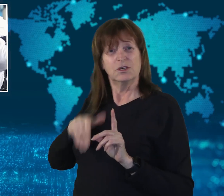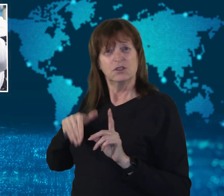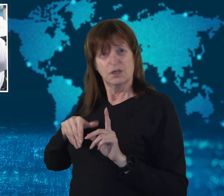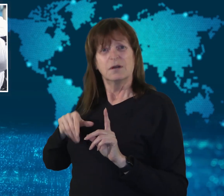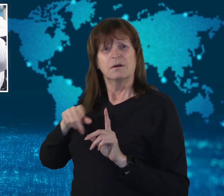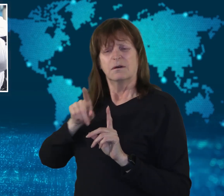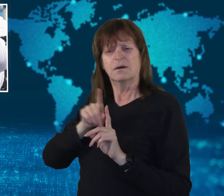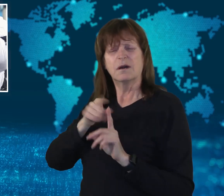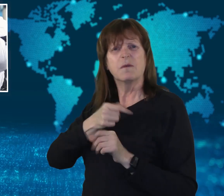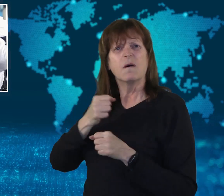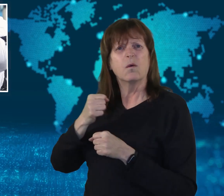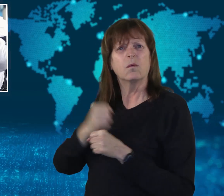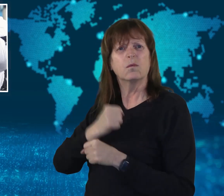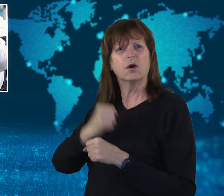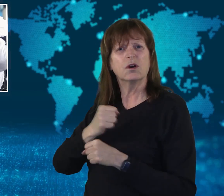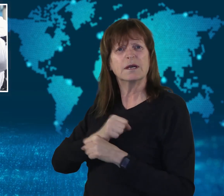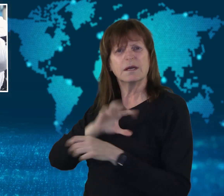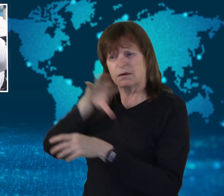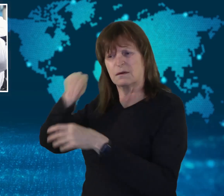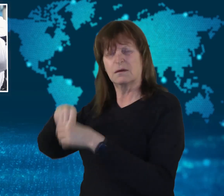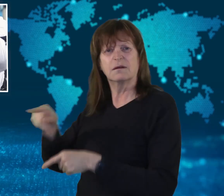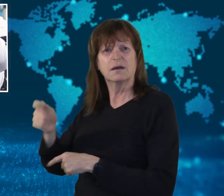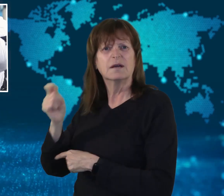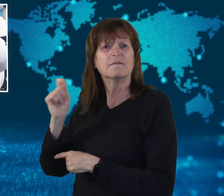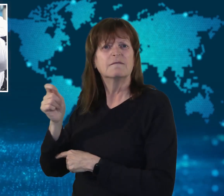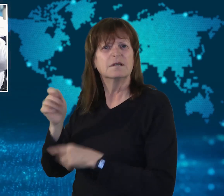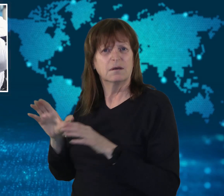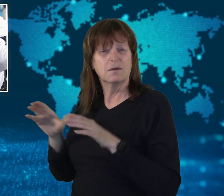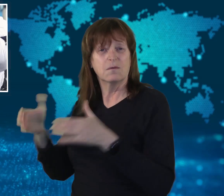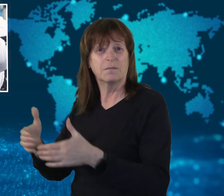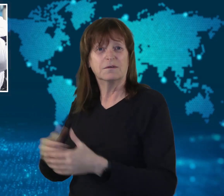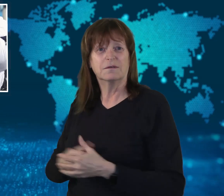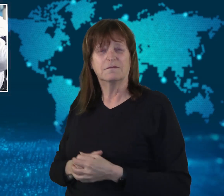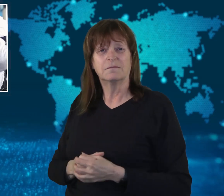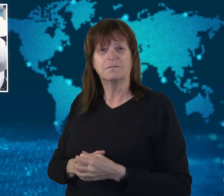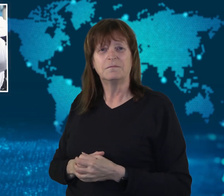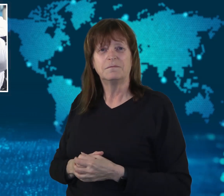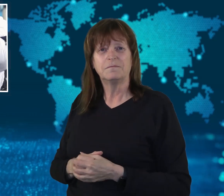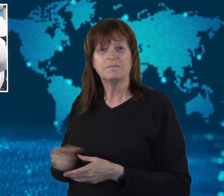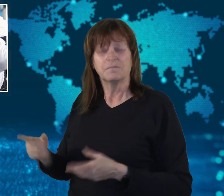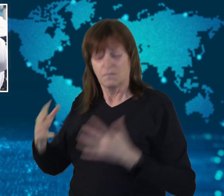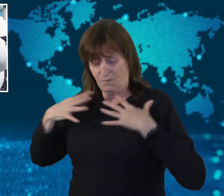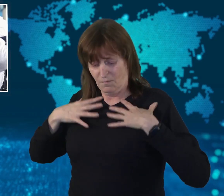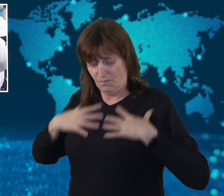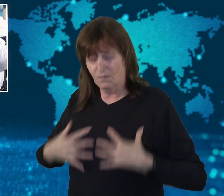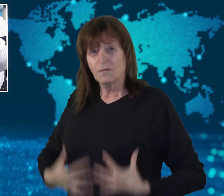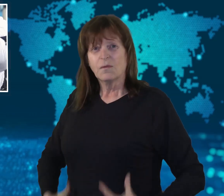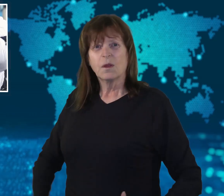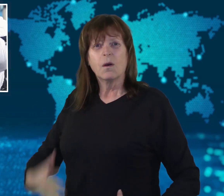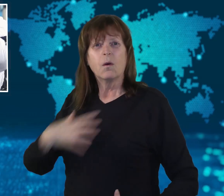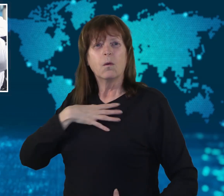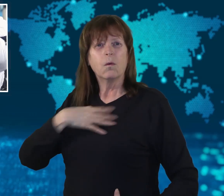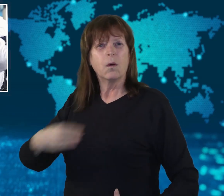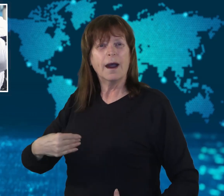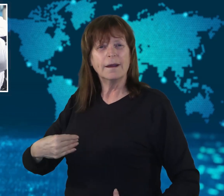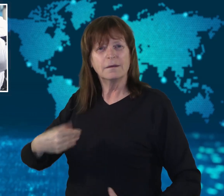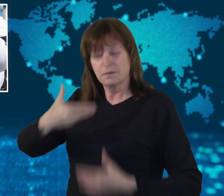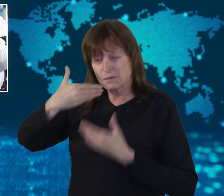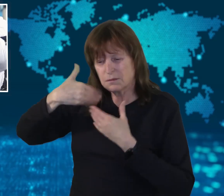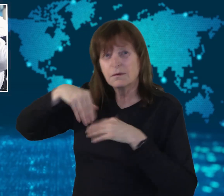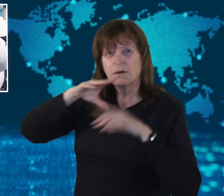He was wearing a white surgical mask and was holding a long silver tube.